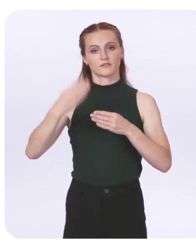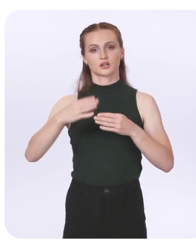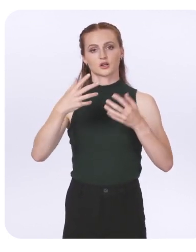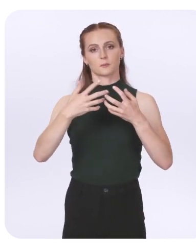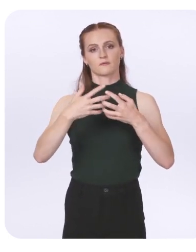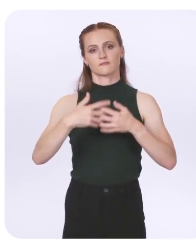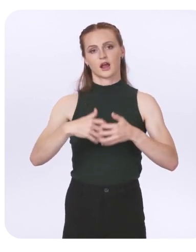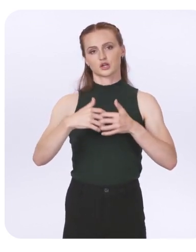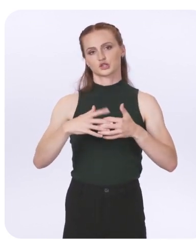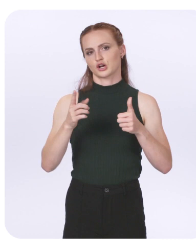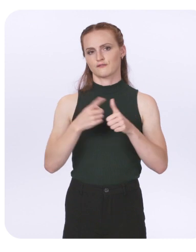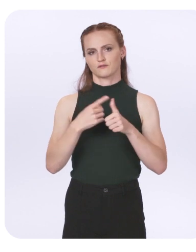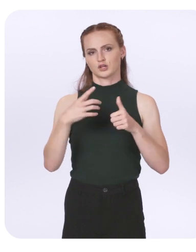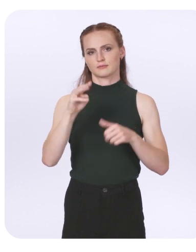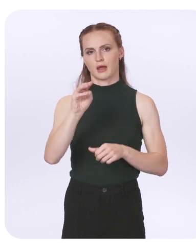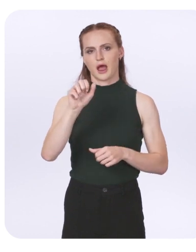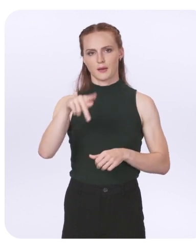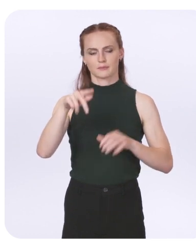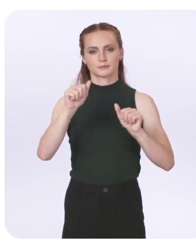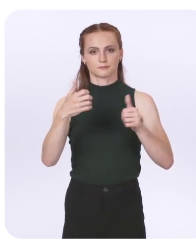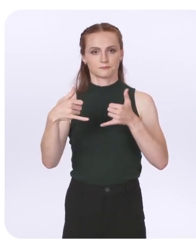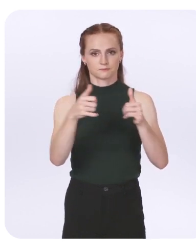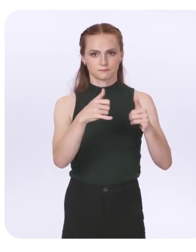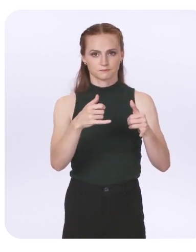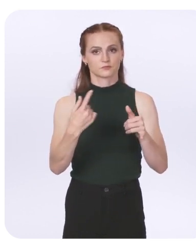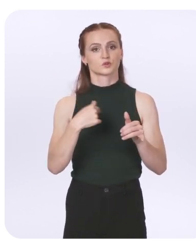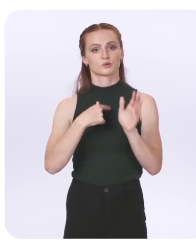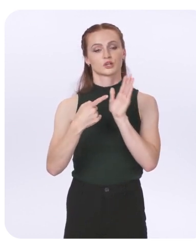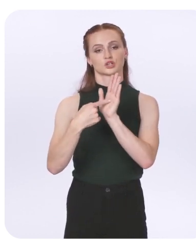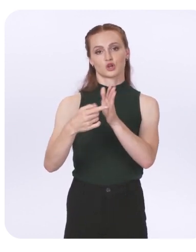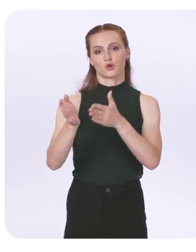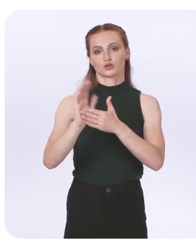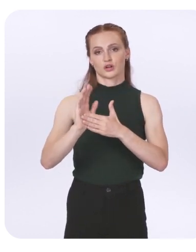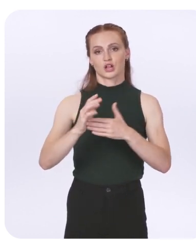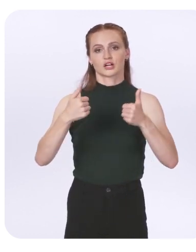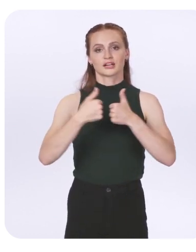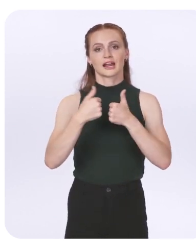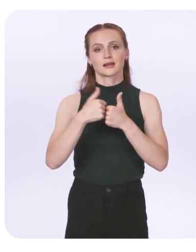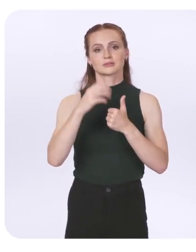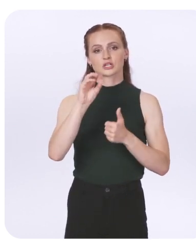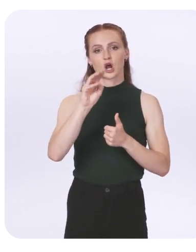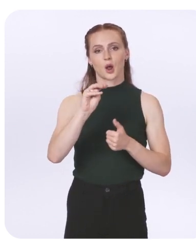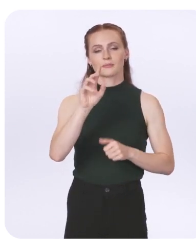We showed our reveal trailer at Gamescom 2022 to excited reactions from the VR gaming community.